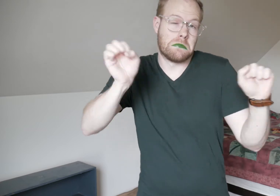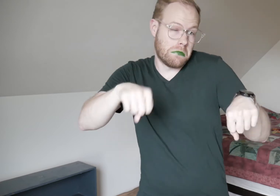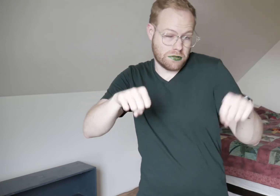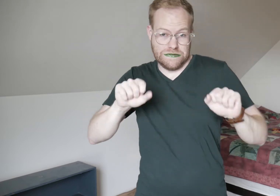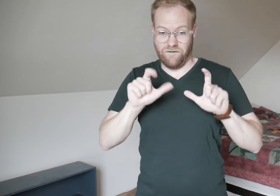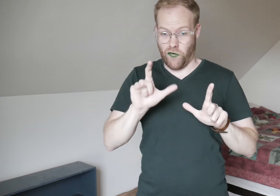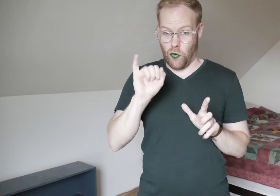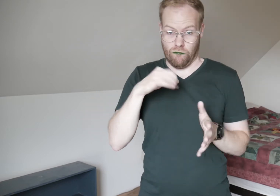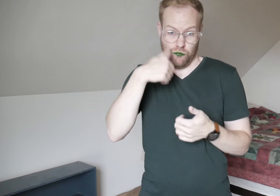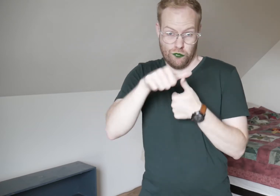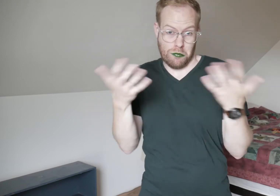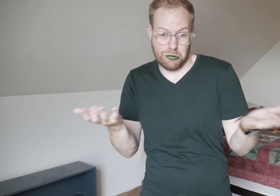possibly a vlog if I remember!